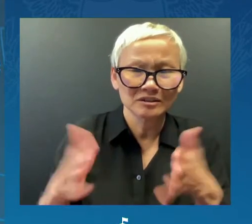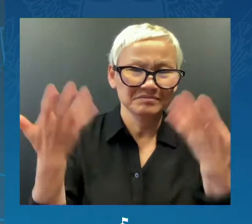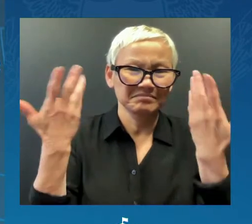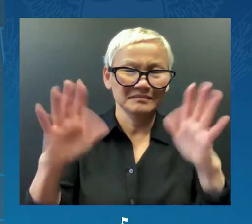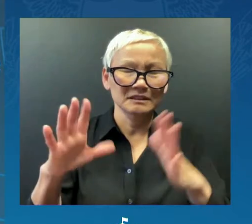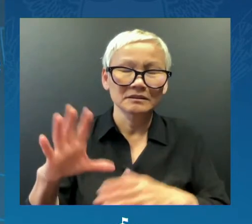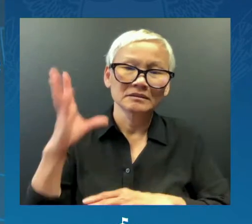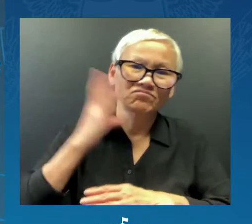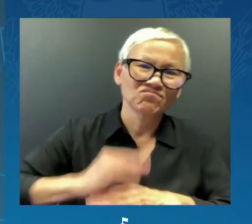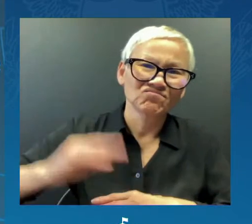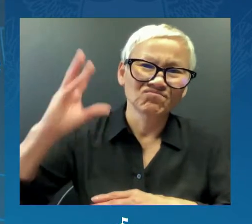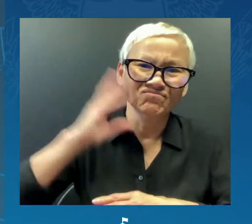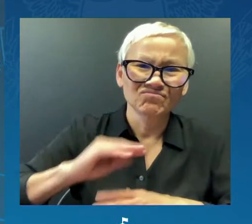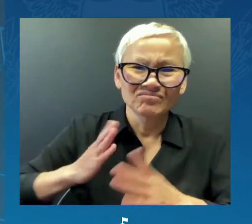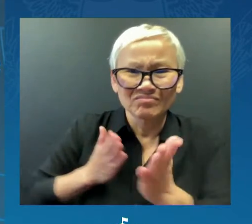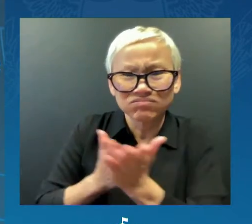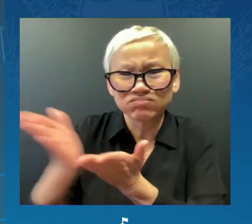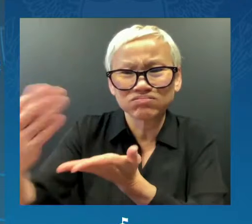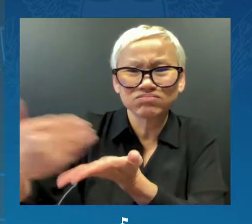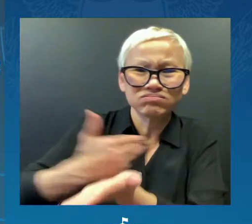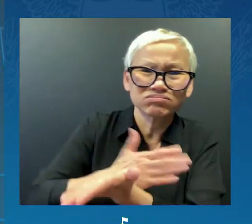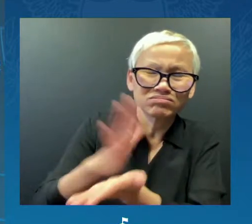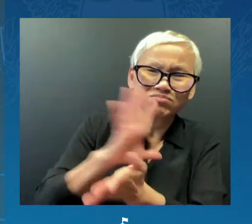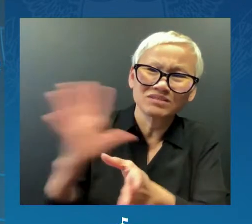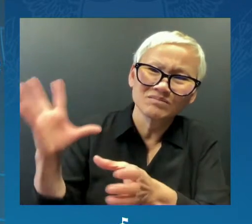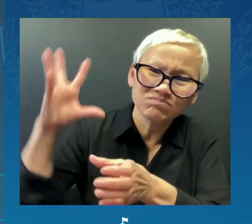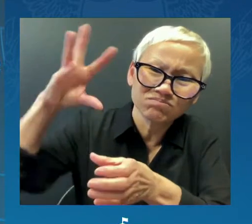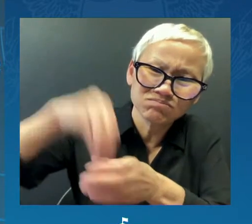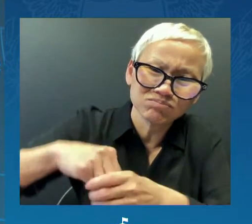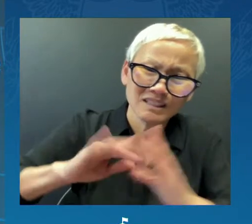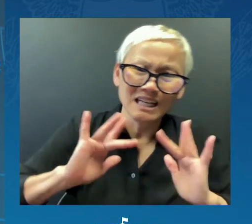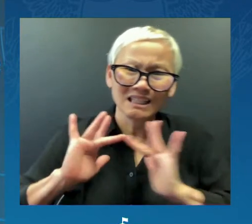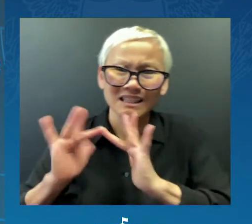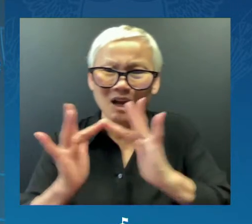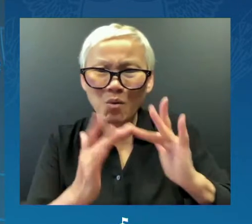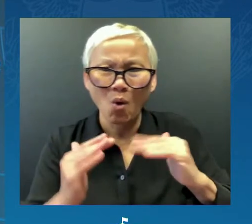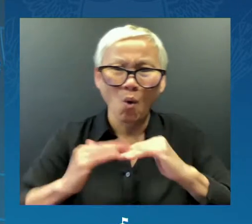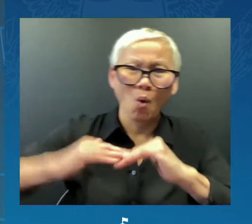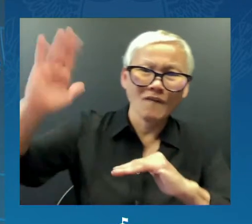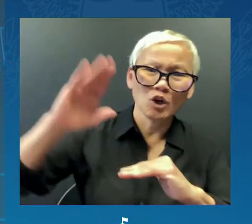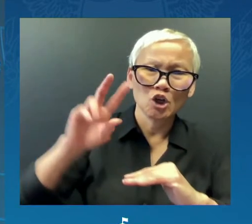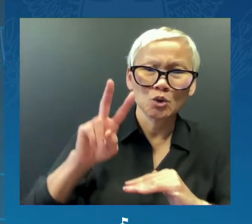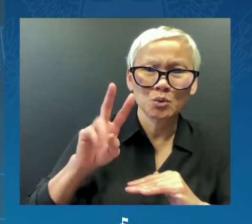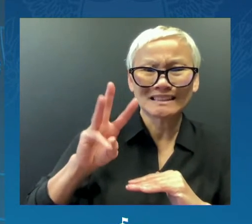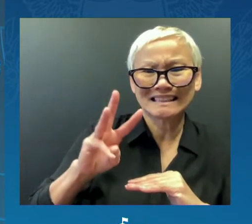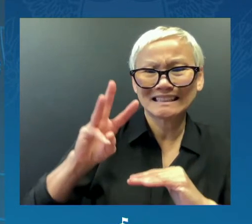Currently, more than 640,000 young Africans participate in the YALI network.